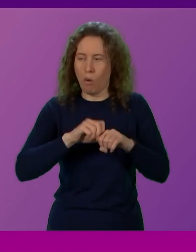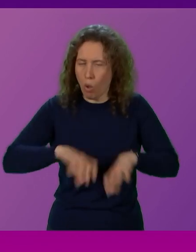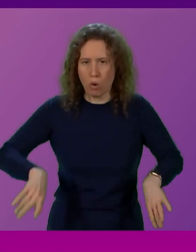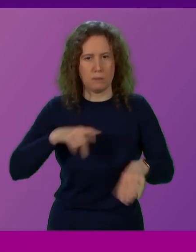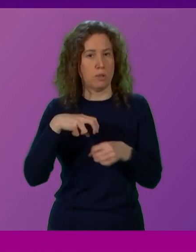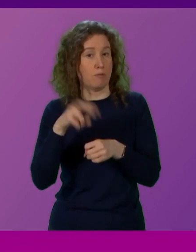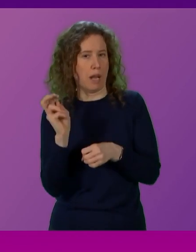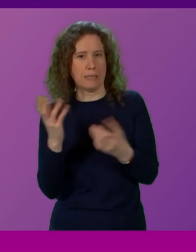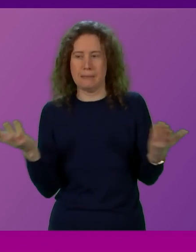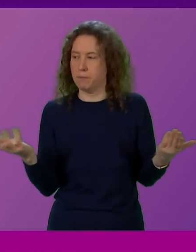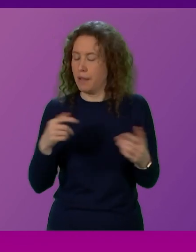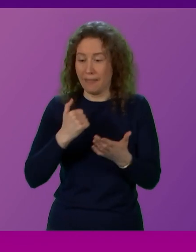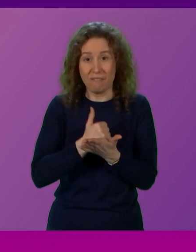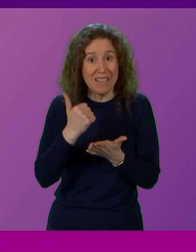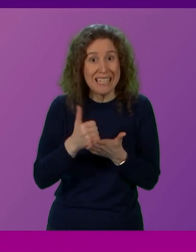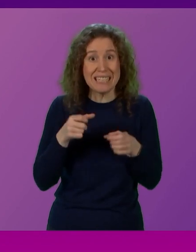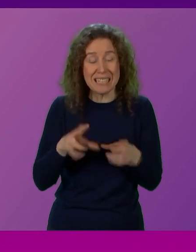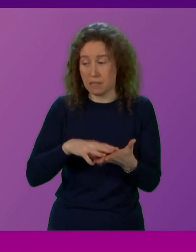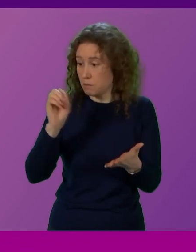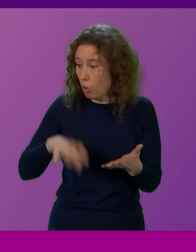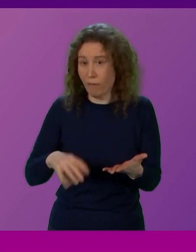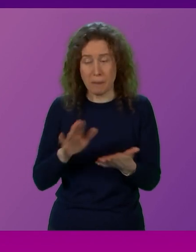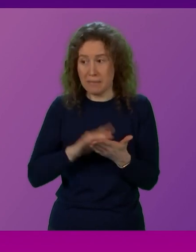an immoveable visa and immigration system from Westminster.